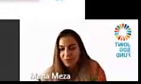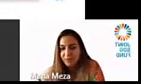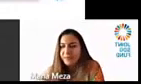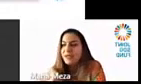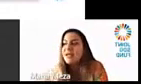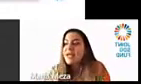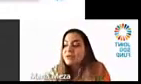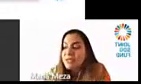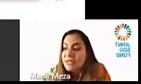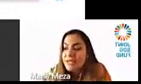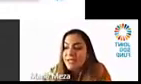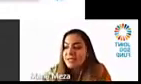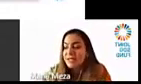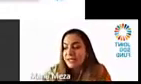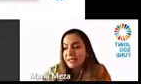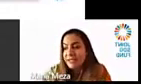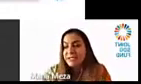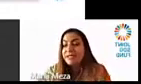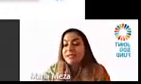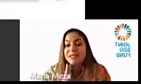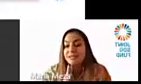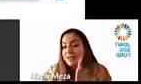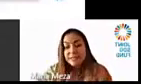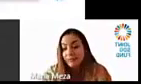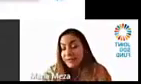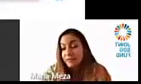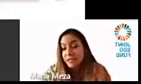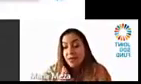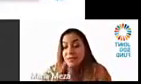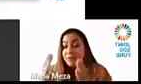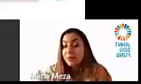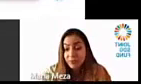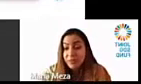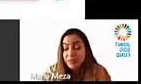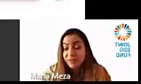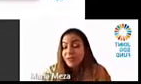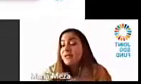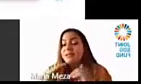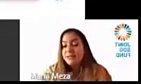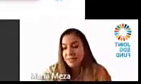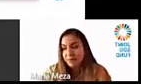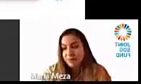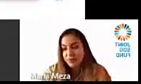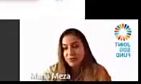each one. This would be what they would close. In other words, with that memorandum that is signed, the process is closed